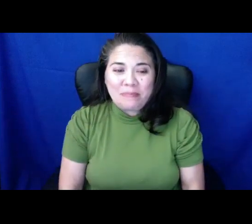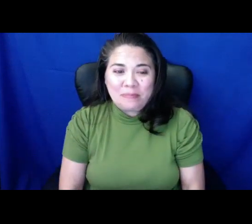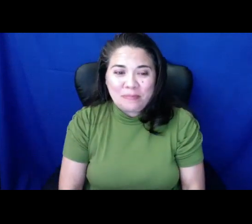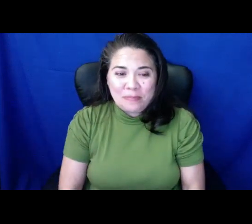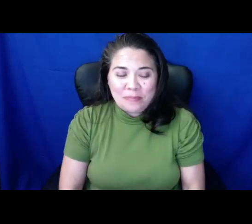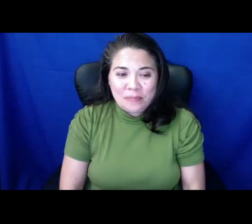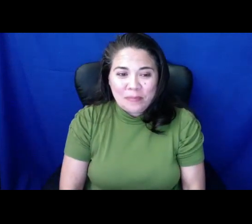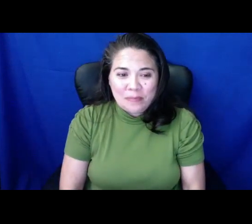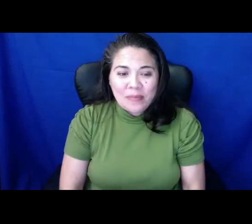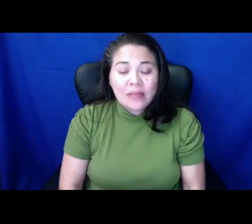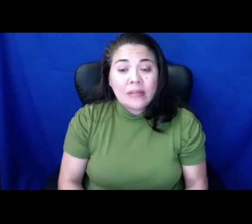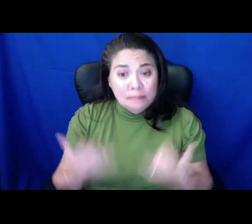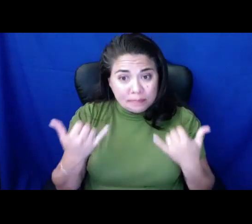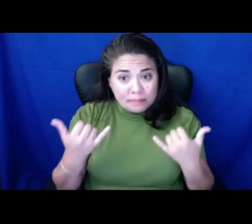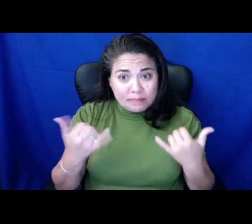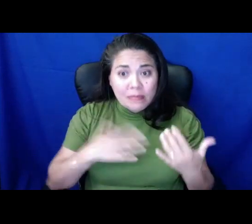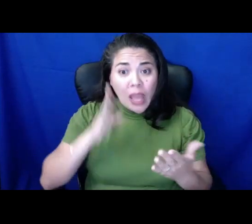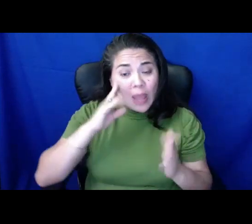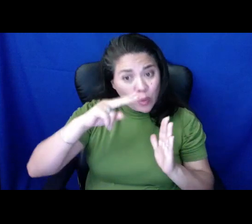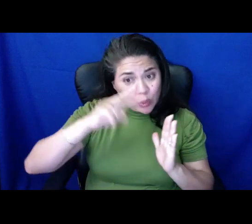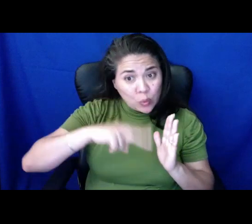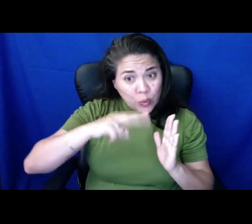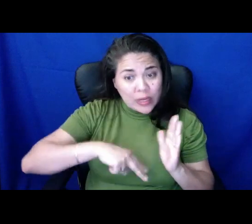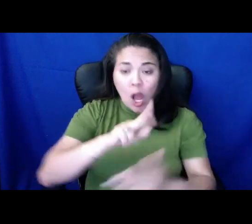Camisha Jones: i'm going to read a poem called disclosure.